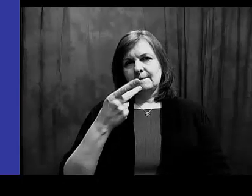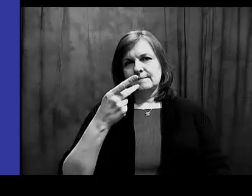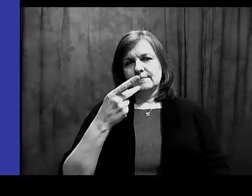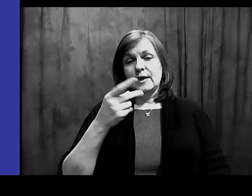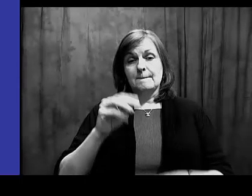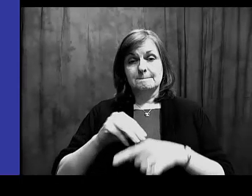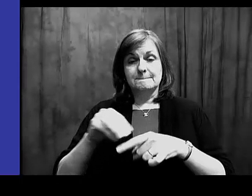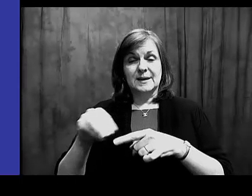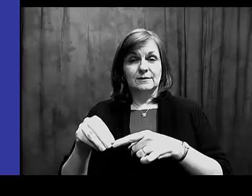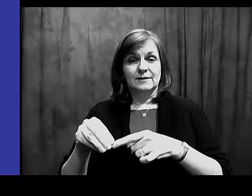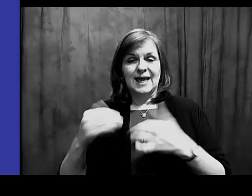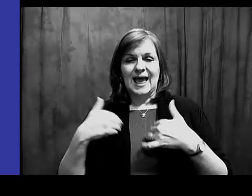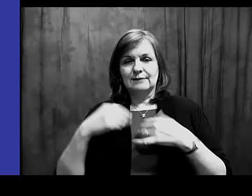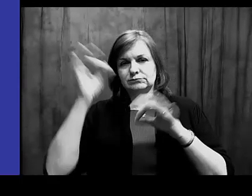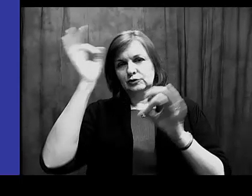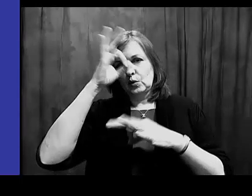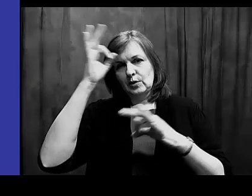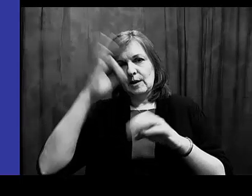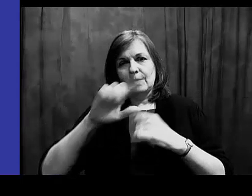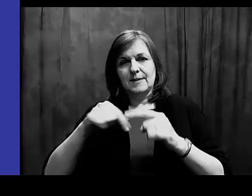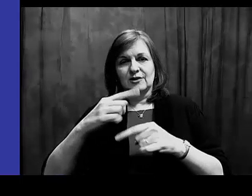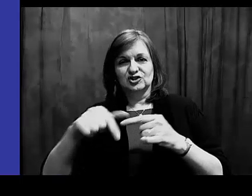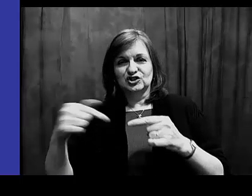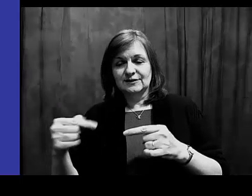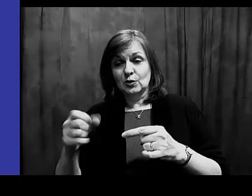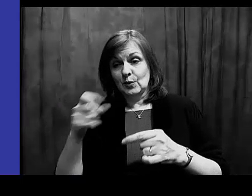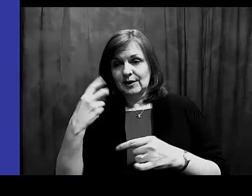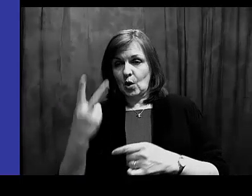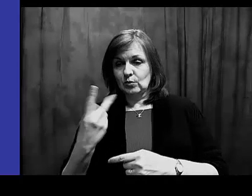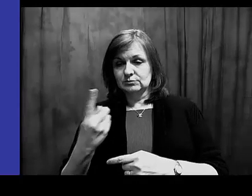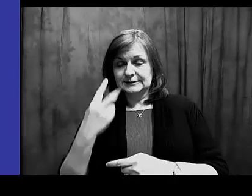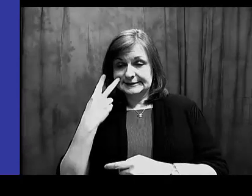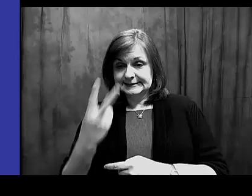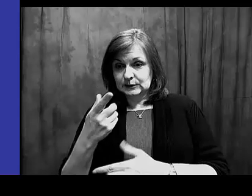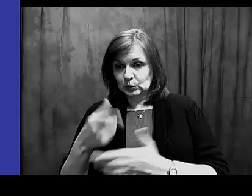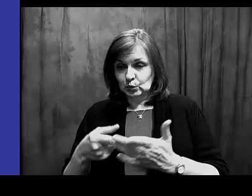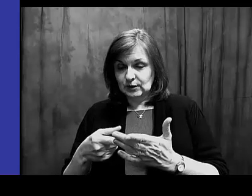focused on remember he had no knowledge of genetics per say